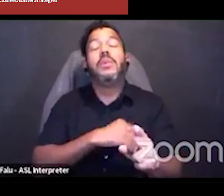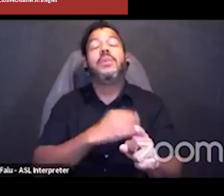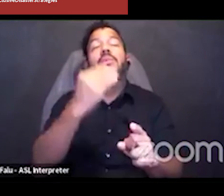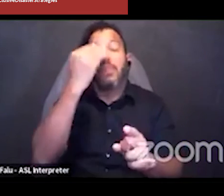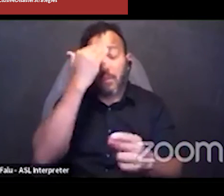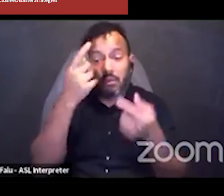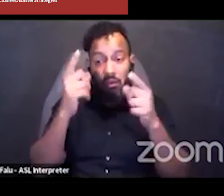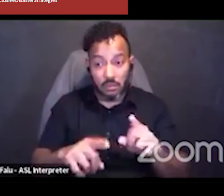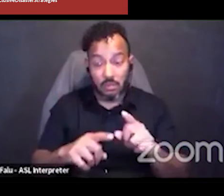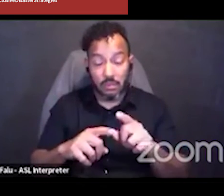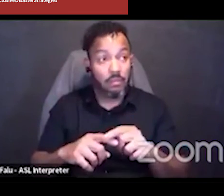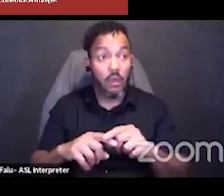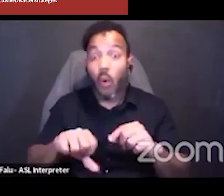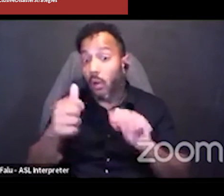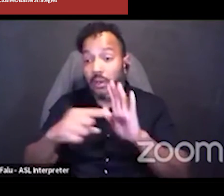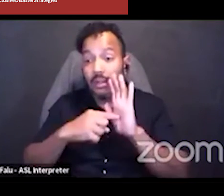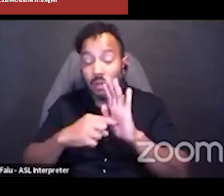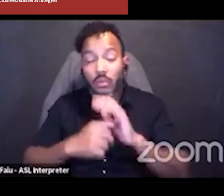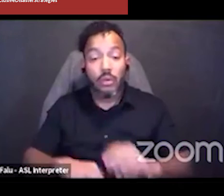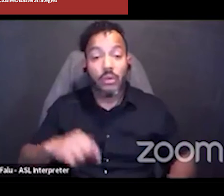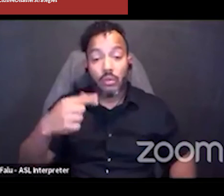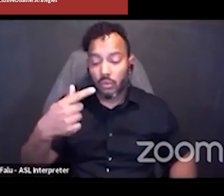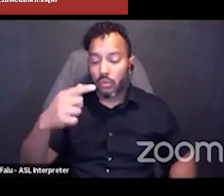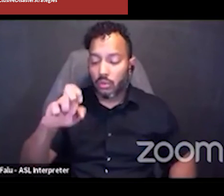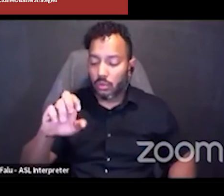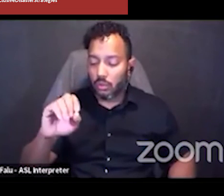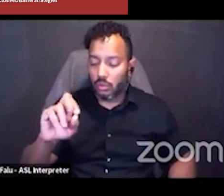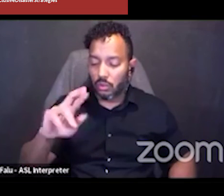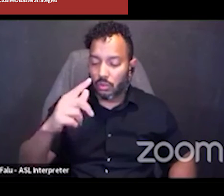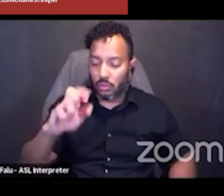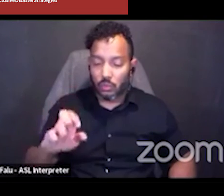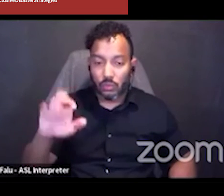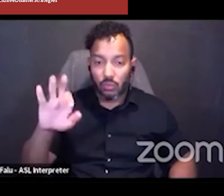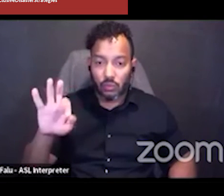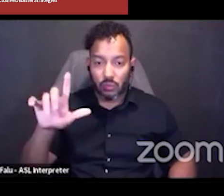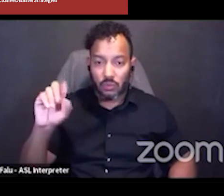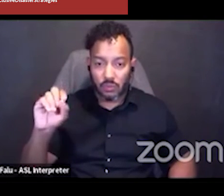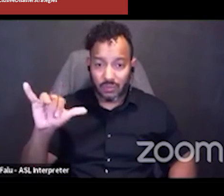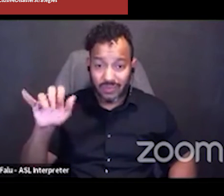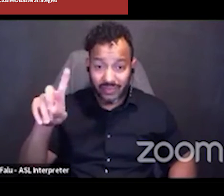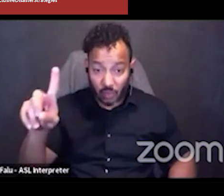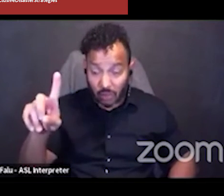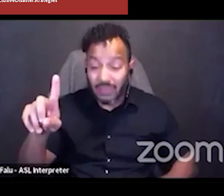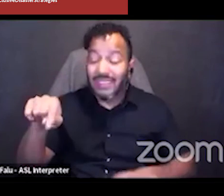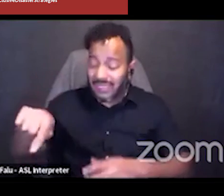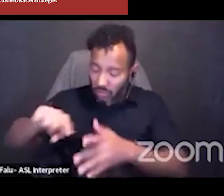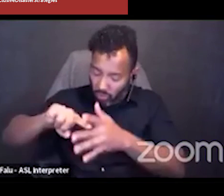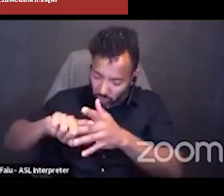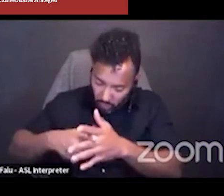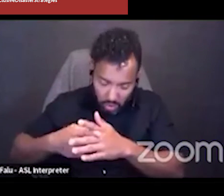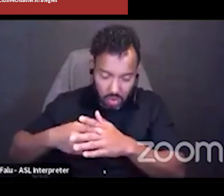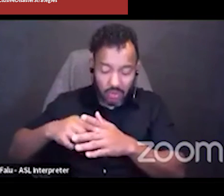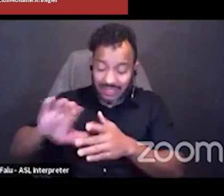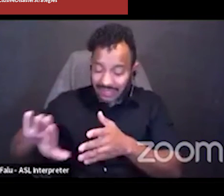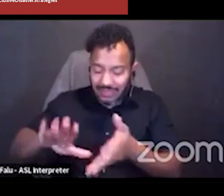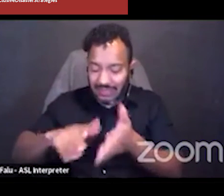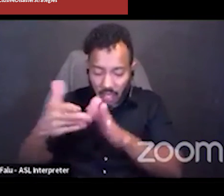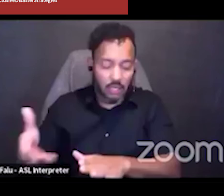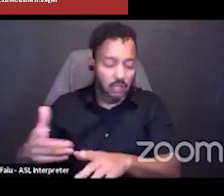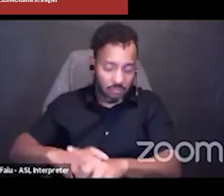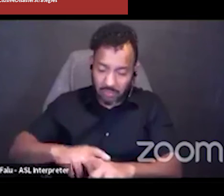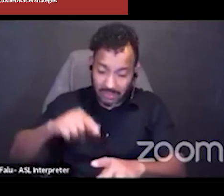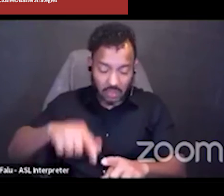George Floyd and his murder began this conversation very strongly in our country and within the